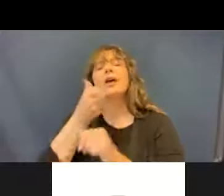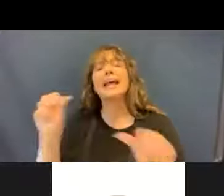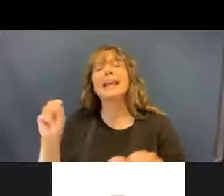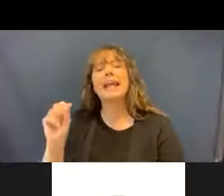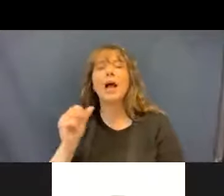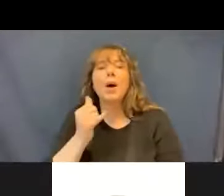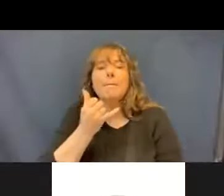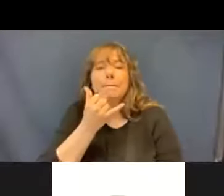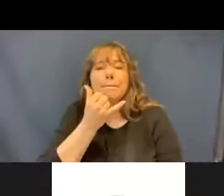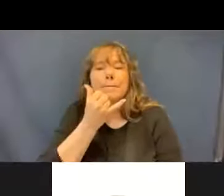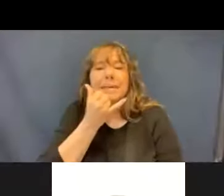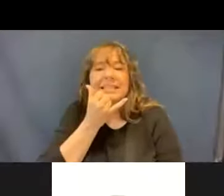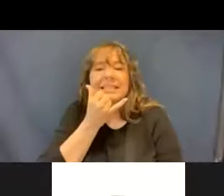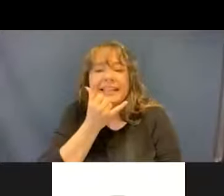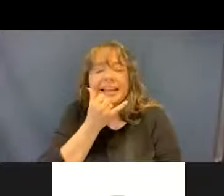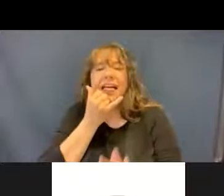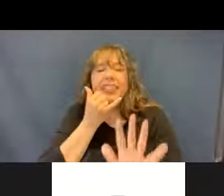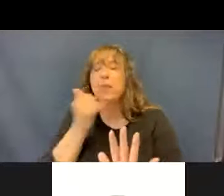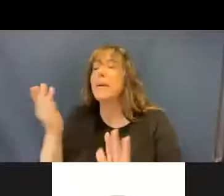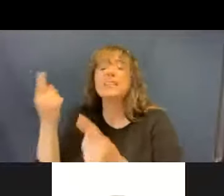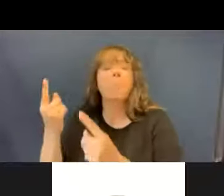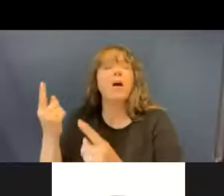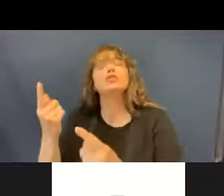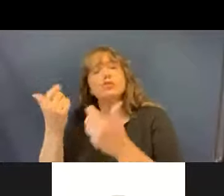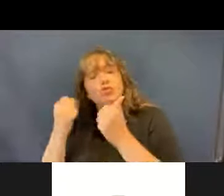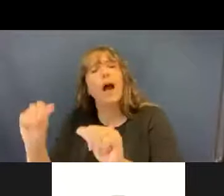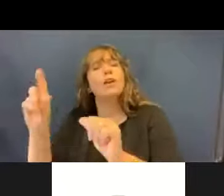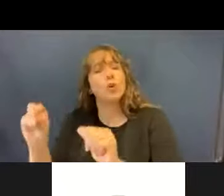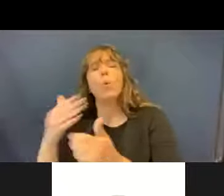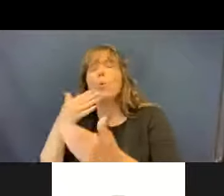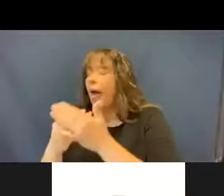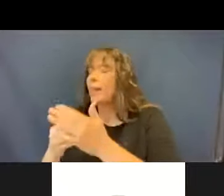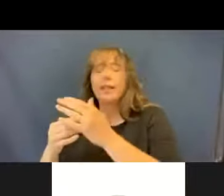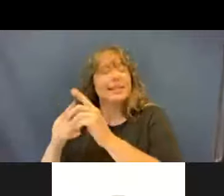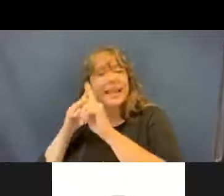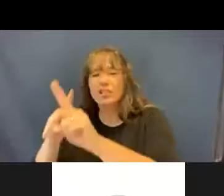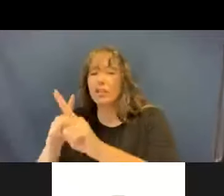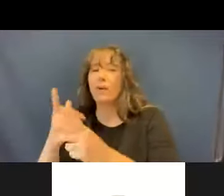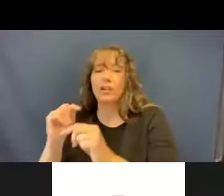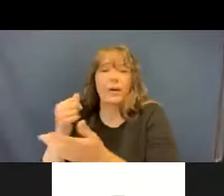individuals might make when trying to assist deaf/HOH hard of hearing individuals that